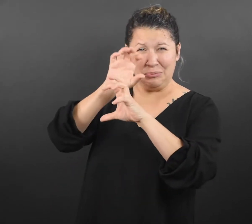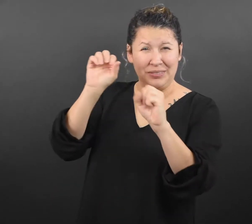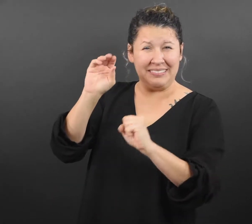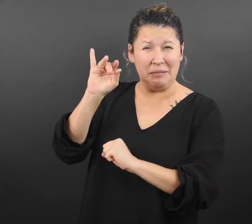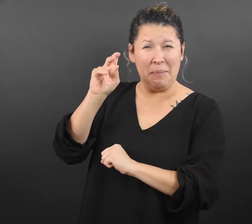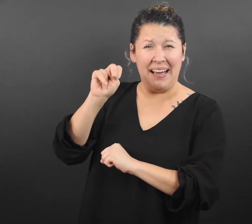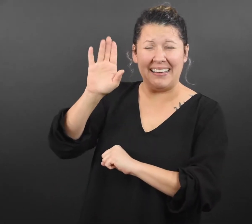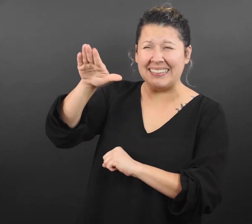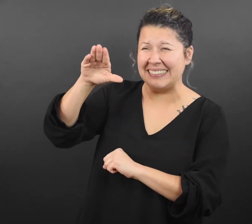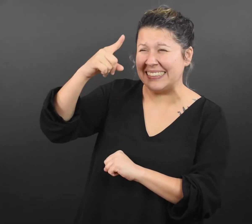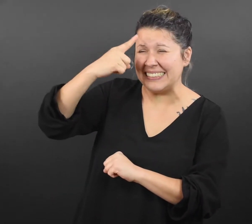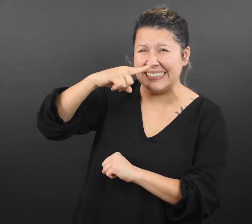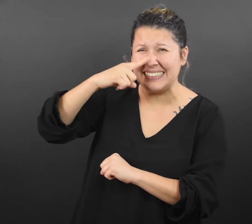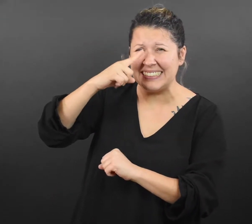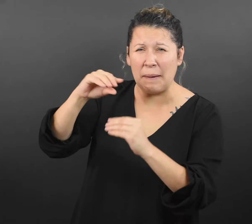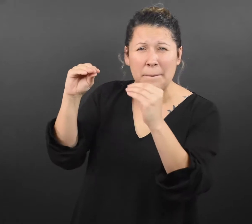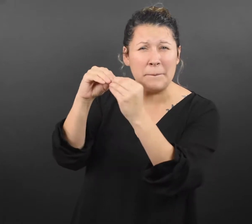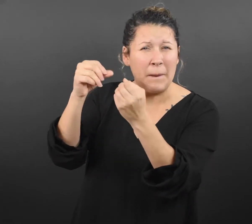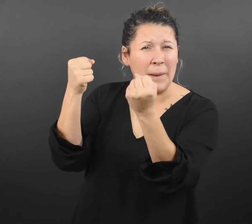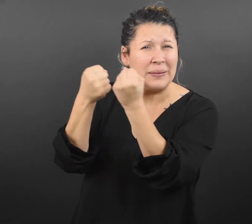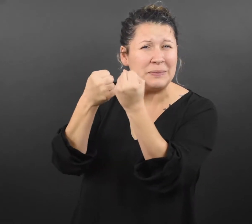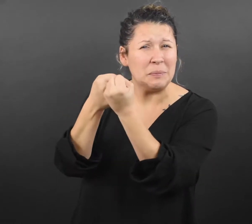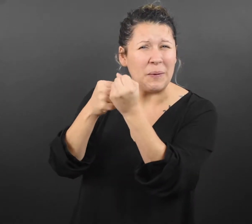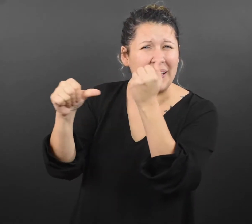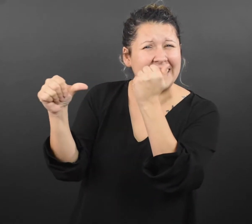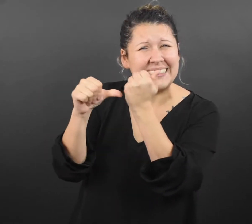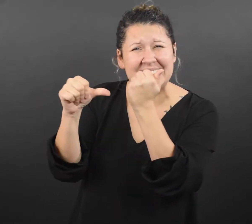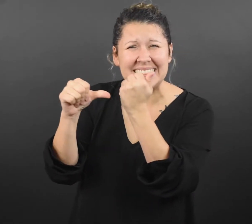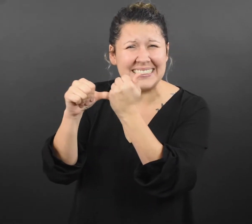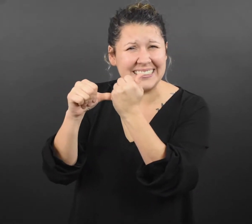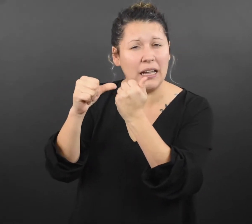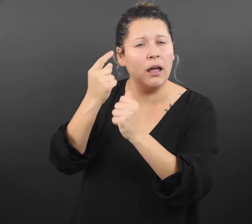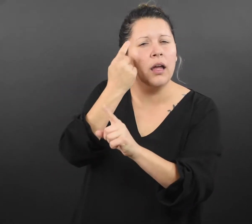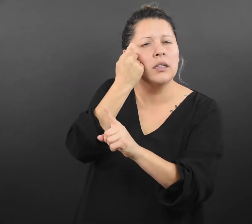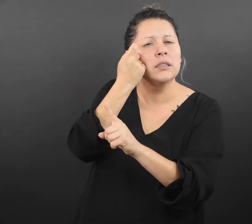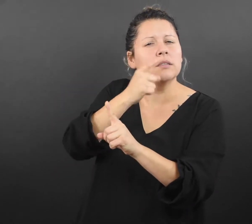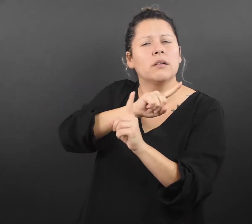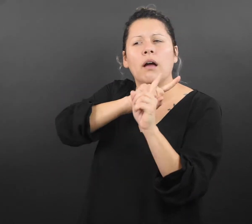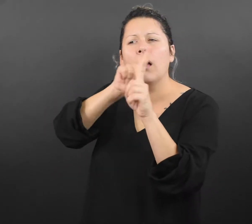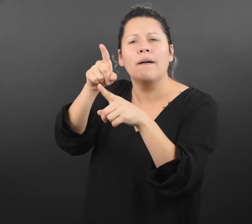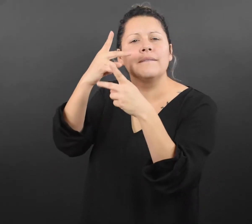Biden for more COVID-19 assistance during his visit to Minnesota earlier this week.